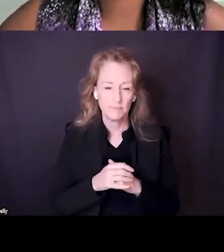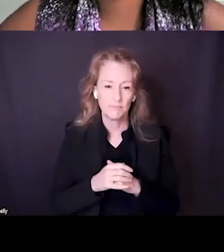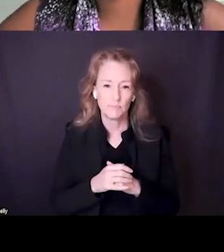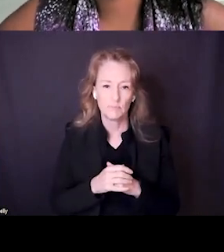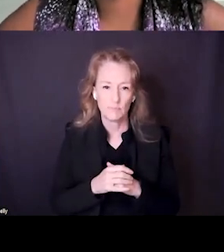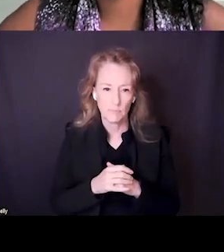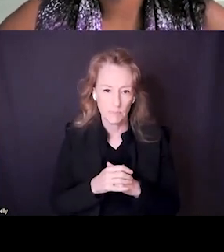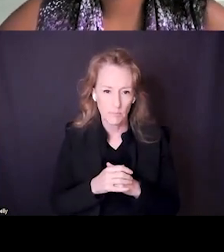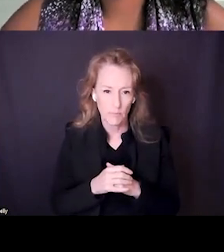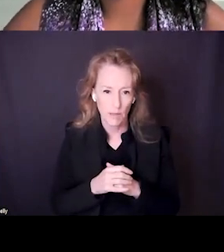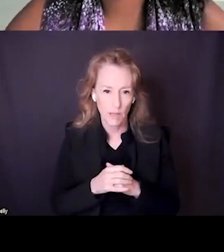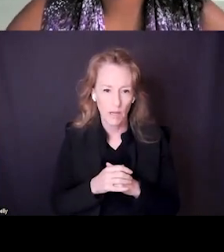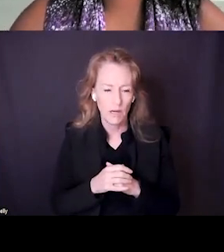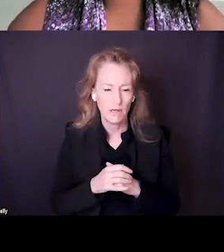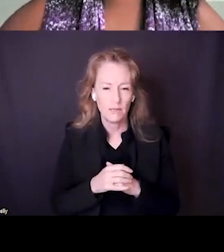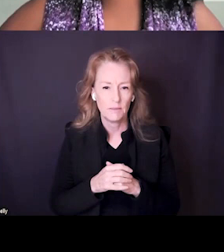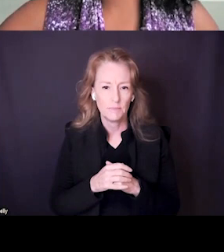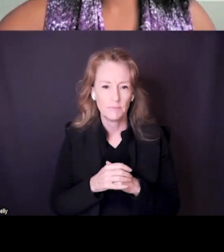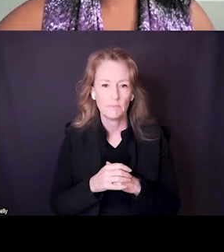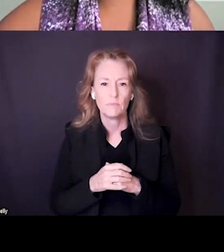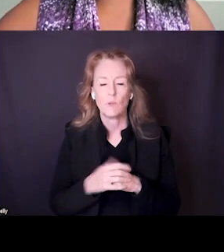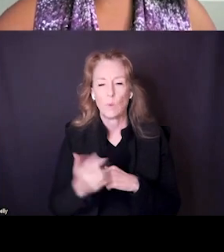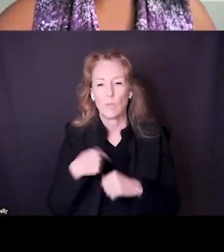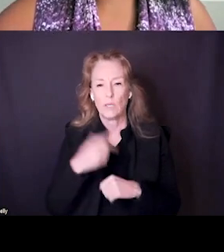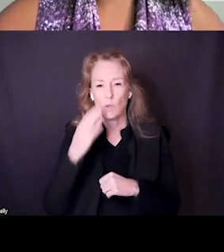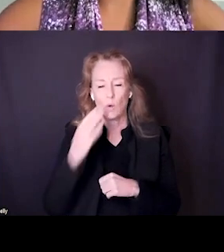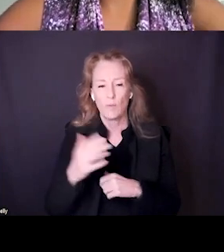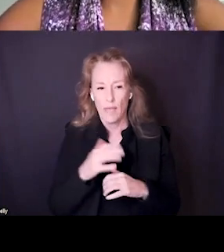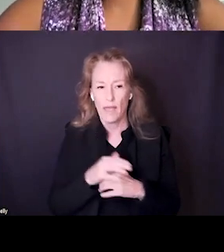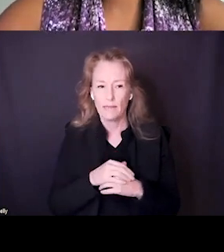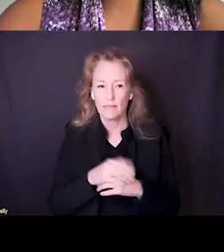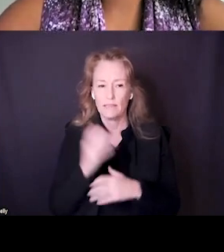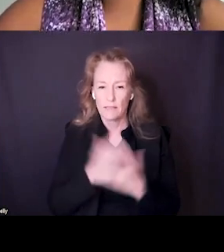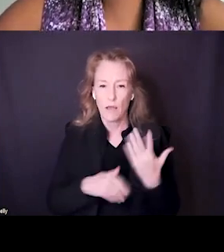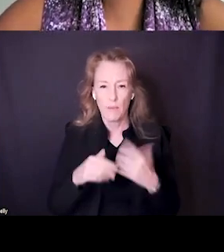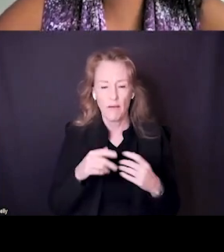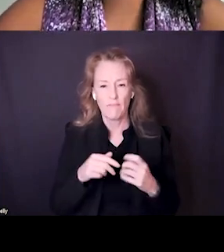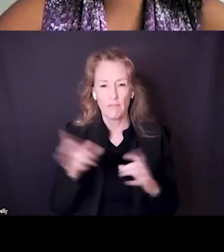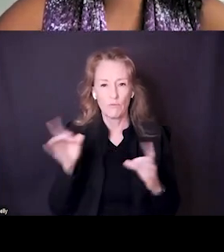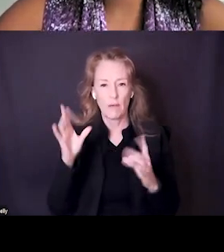A SAFE PLACE FOR HELP CAN BE HARDER IN RURAL COMMUNITIES, BUT MANY OF FOCUSED ON THAT.